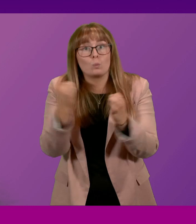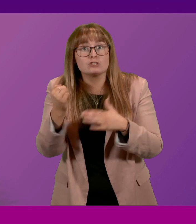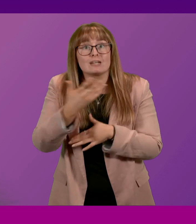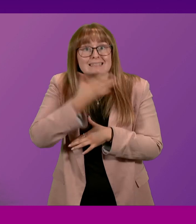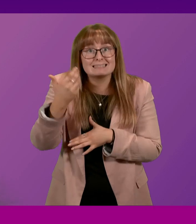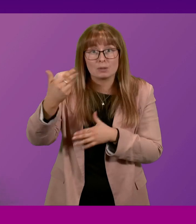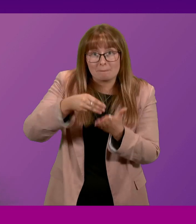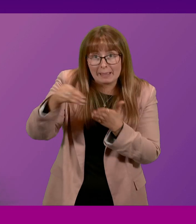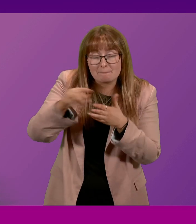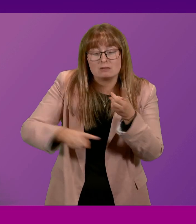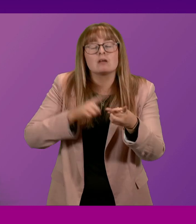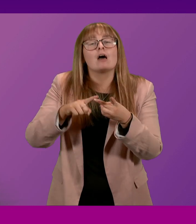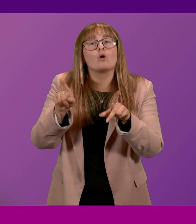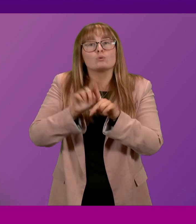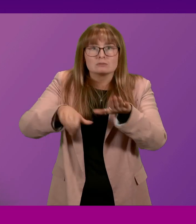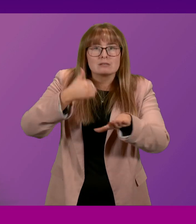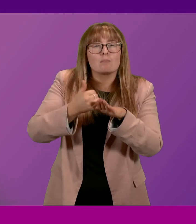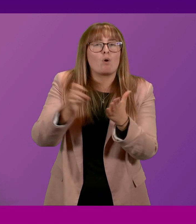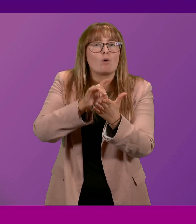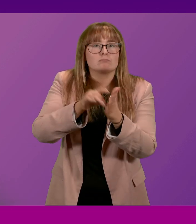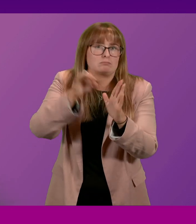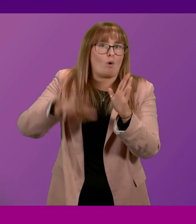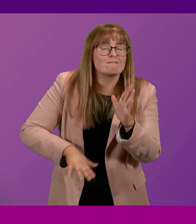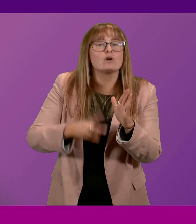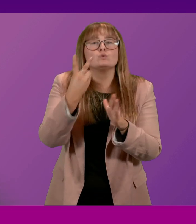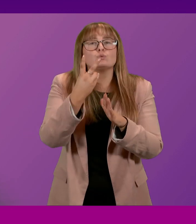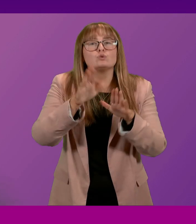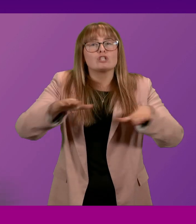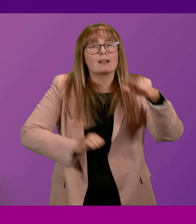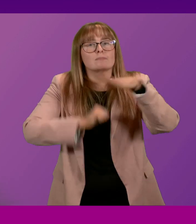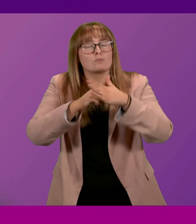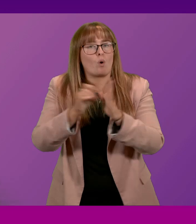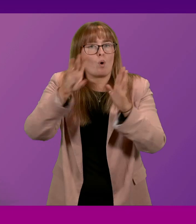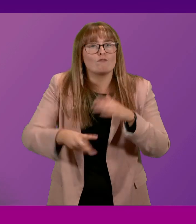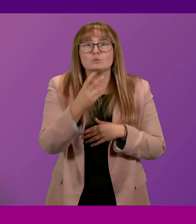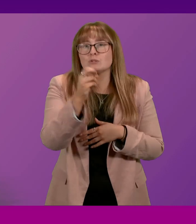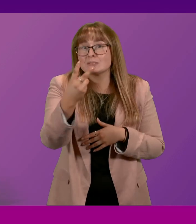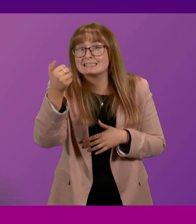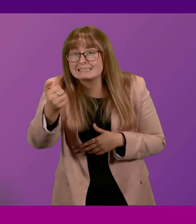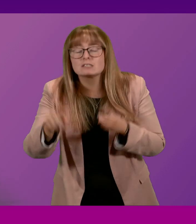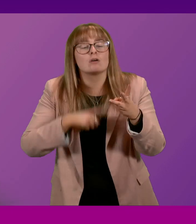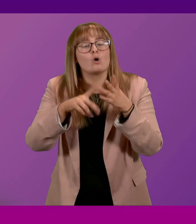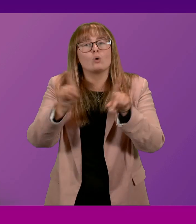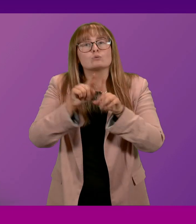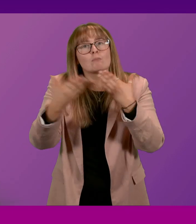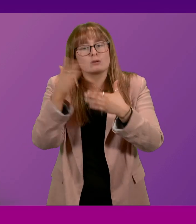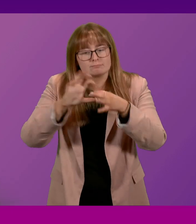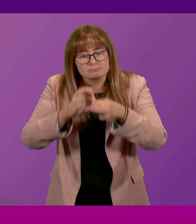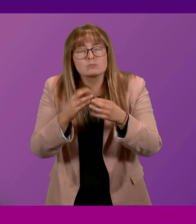systems necessary to effectively scrap the two-child benefit cap in 2026, and looks forward to further engagement between the Scottish Government and the